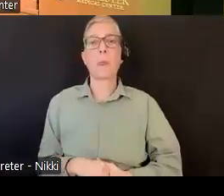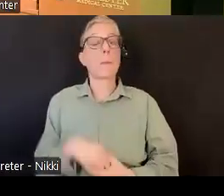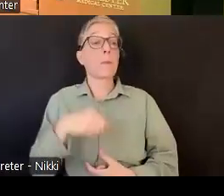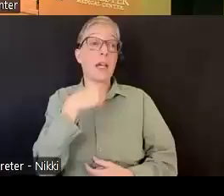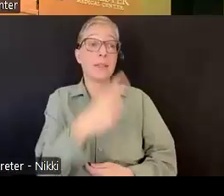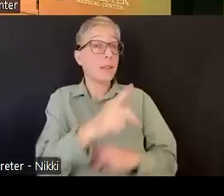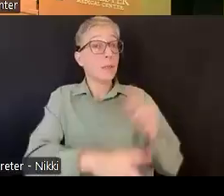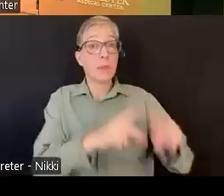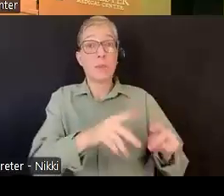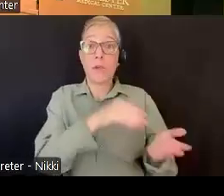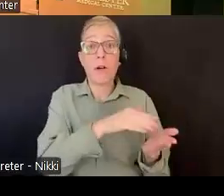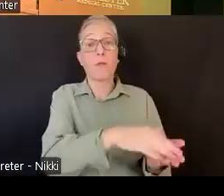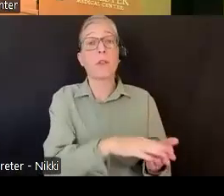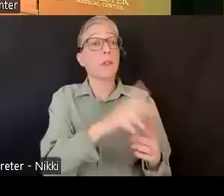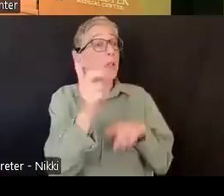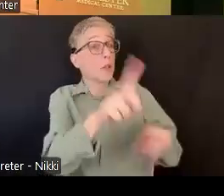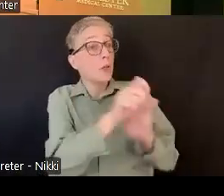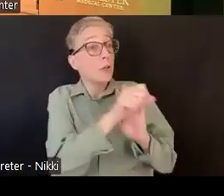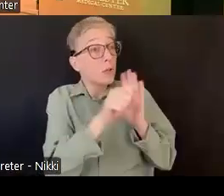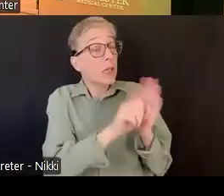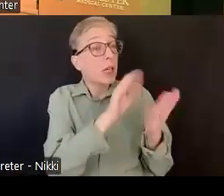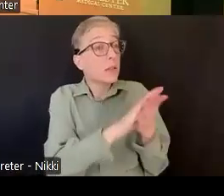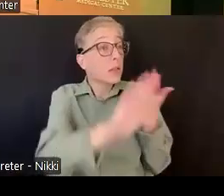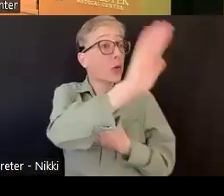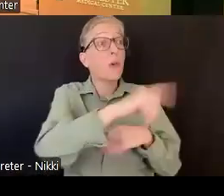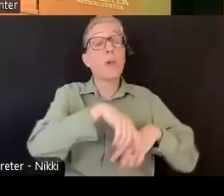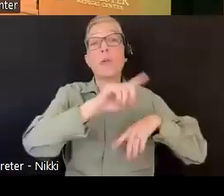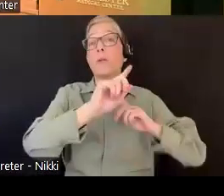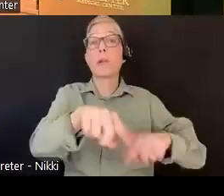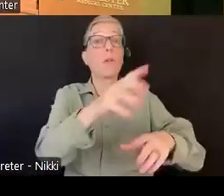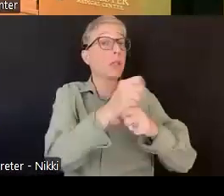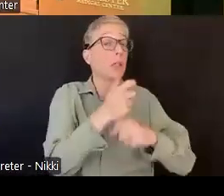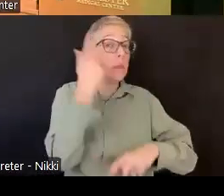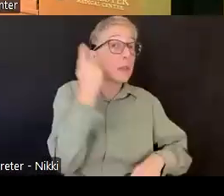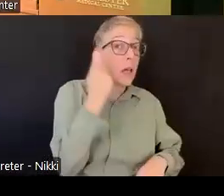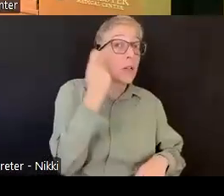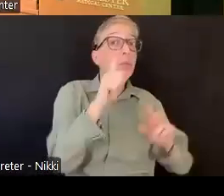scholarship, medical school, go the place that is going to minimize your debt. You're I mean,